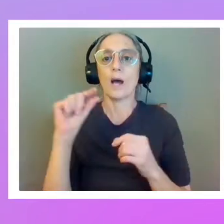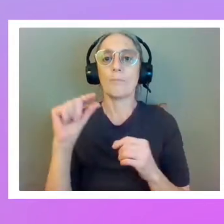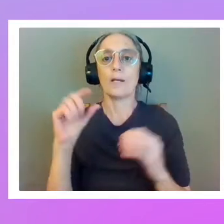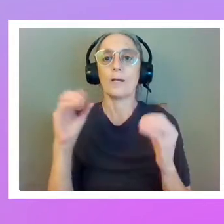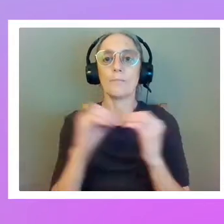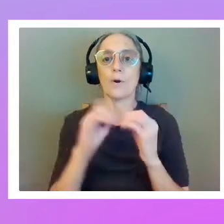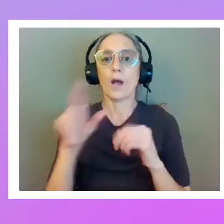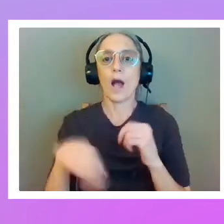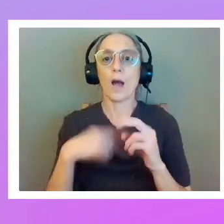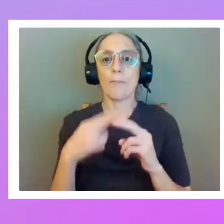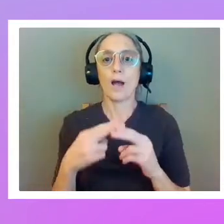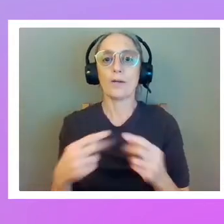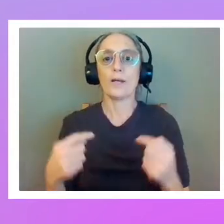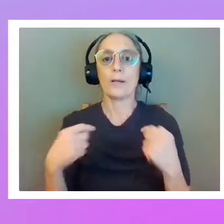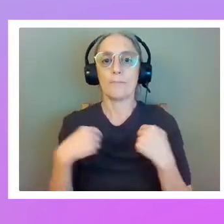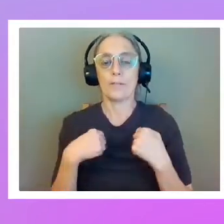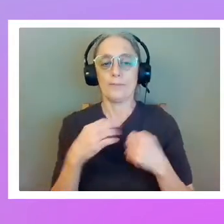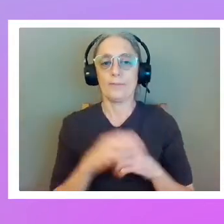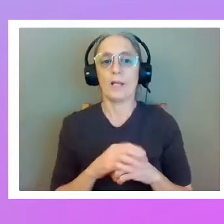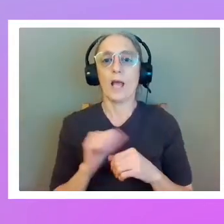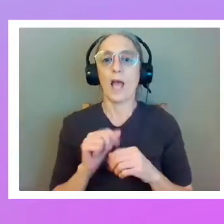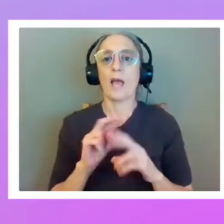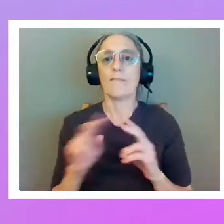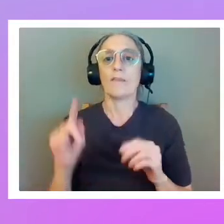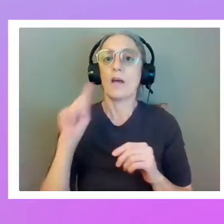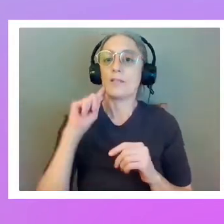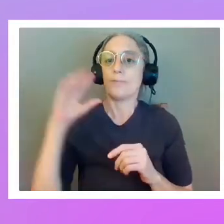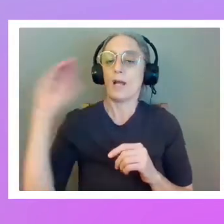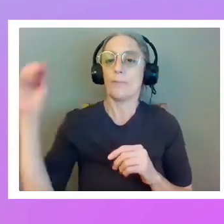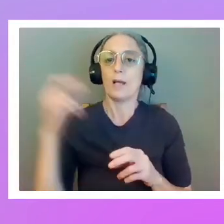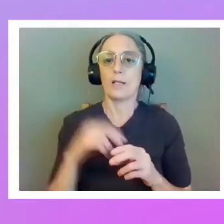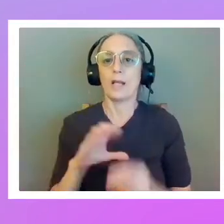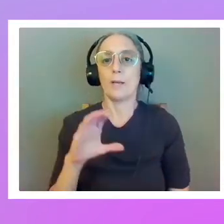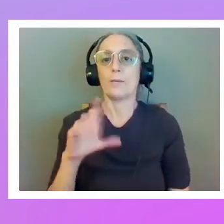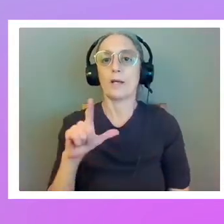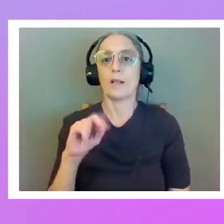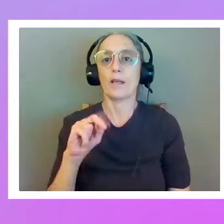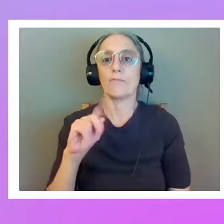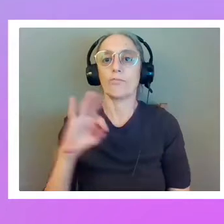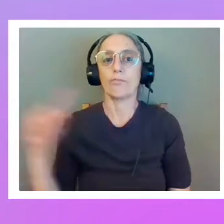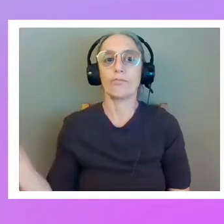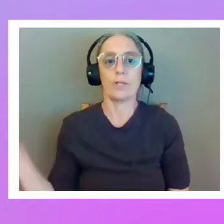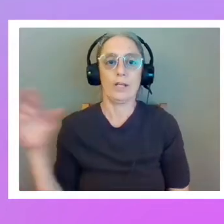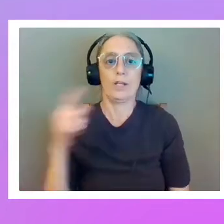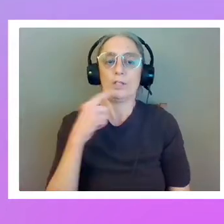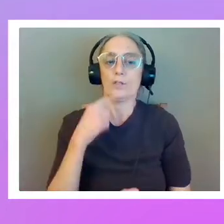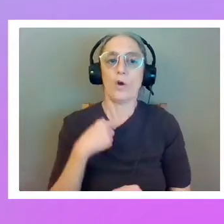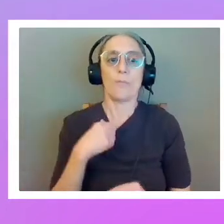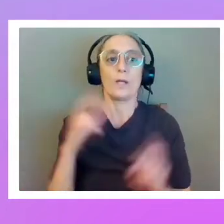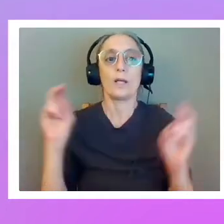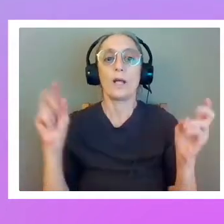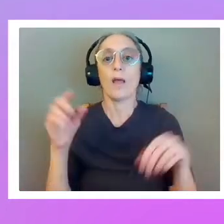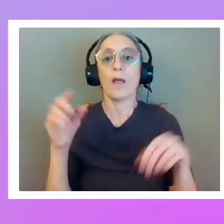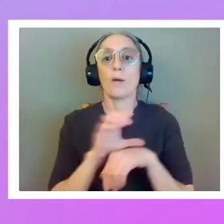A very smart man named Cliff Chadderton in once told me that the computer will be the great equalizer.